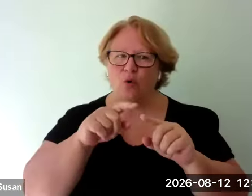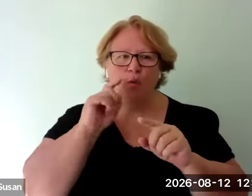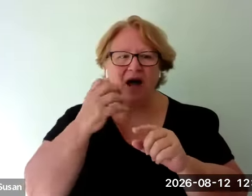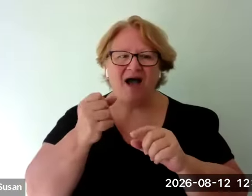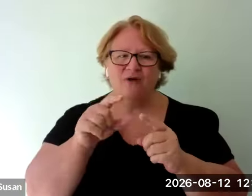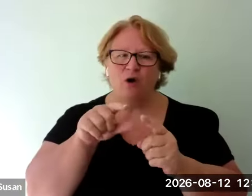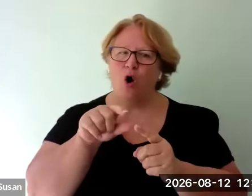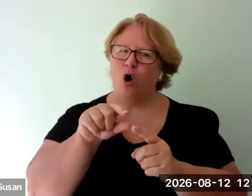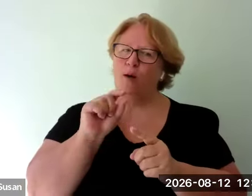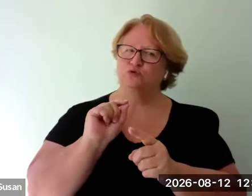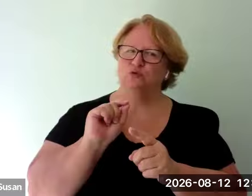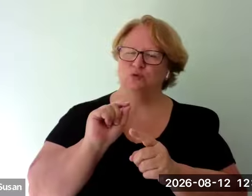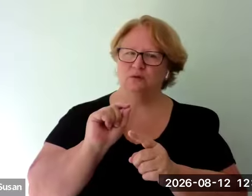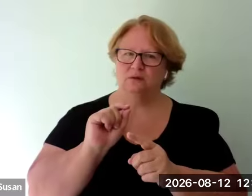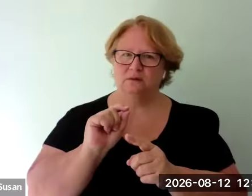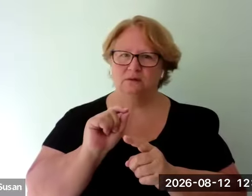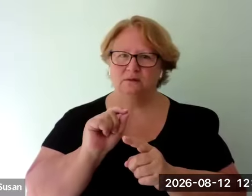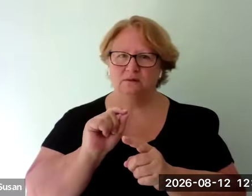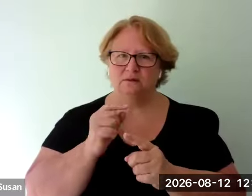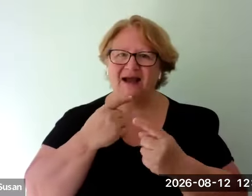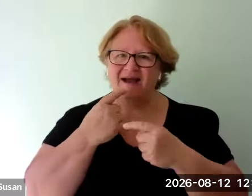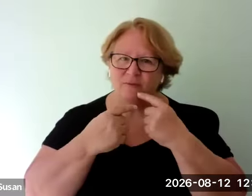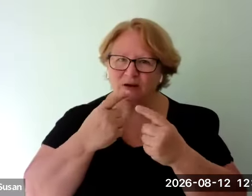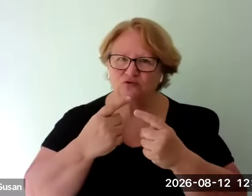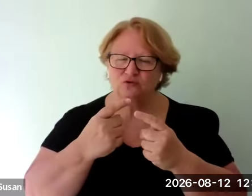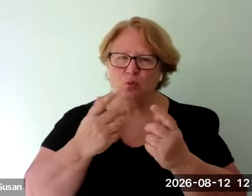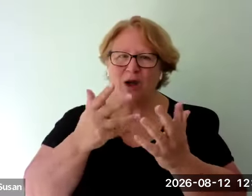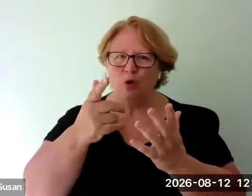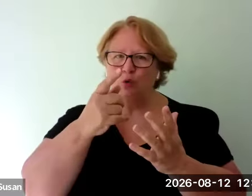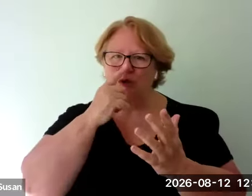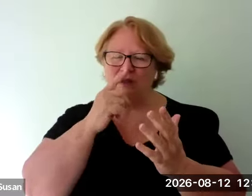. So they are the three main criteria. In the application